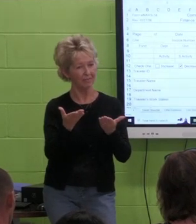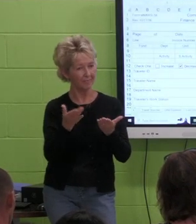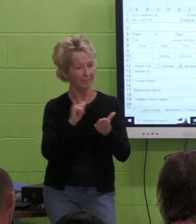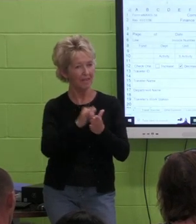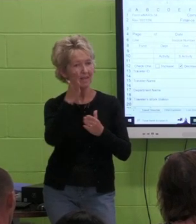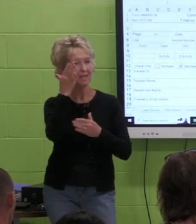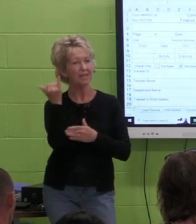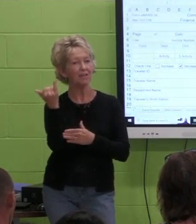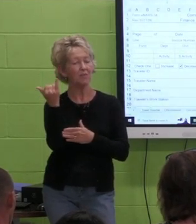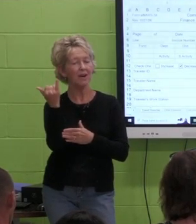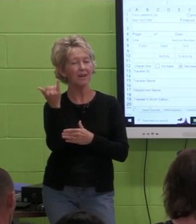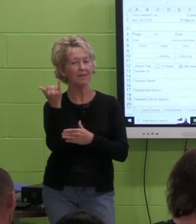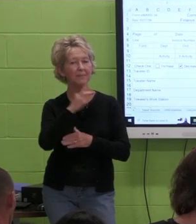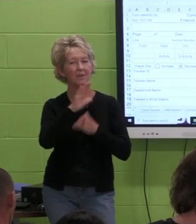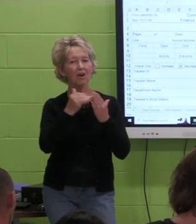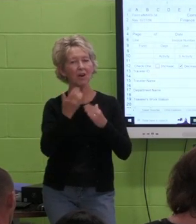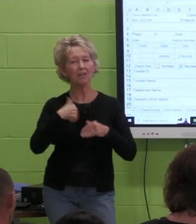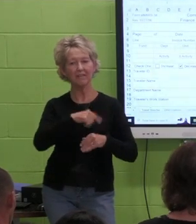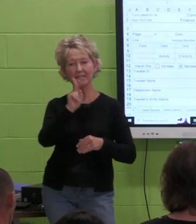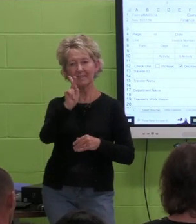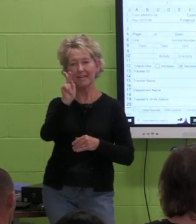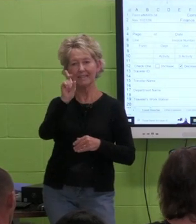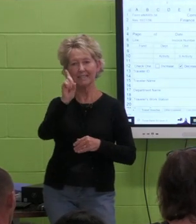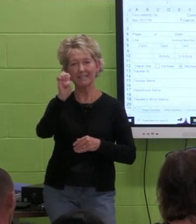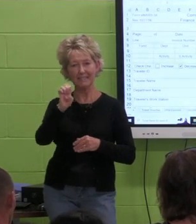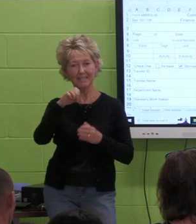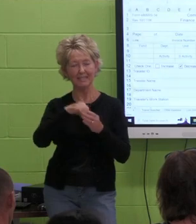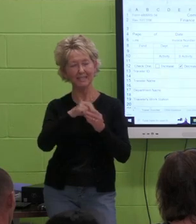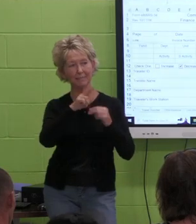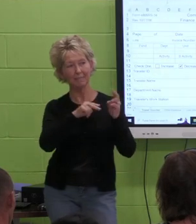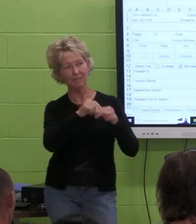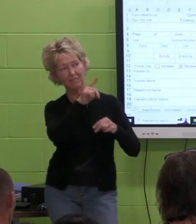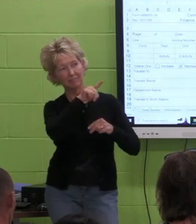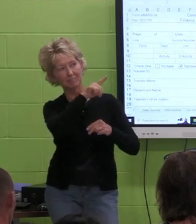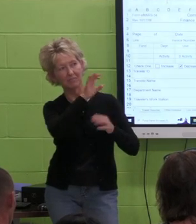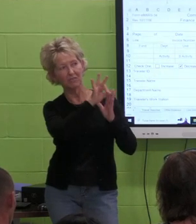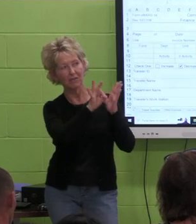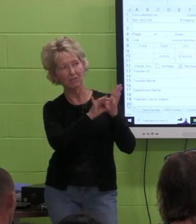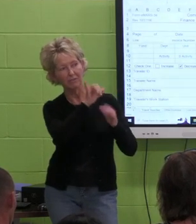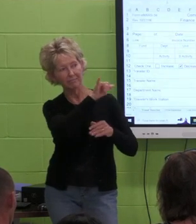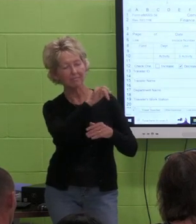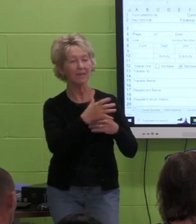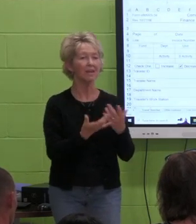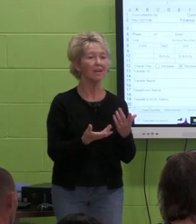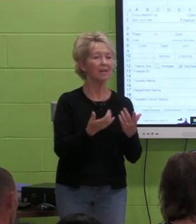why um all of us at KDE are in that building in Frankfort so I brought my I brought a little team